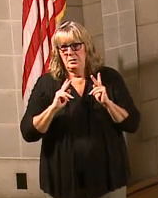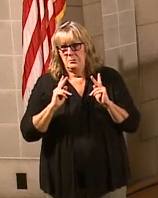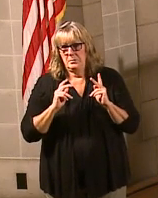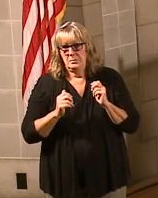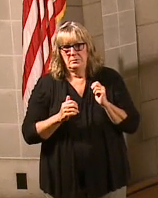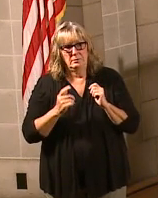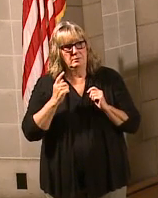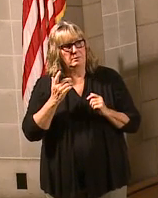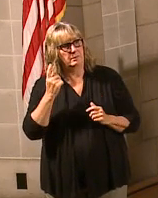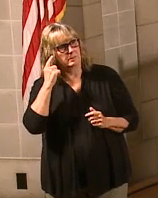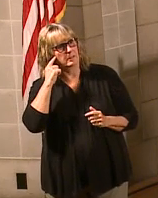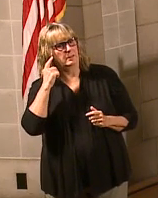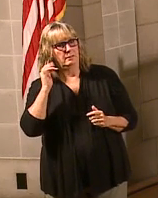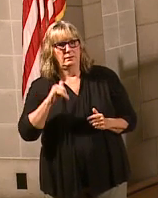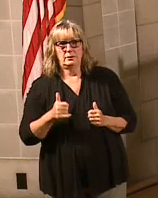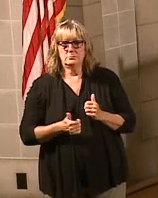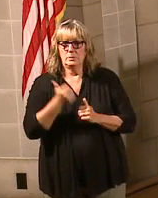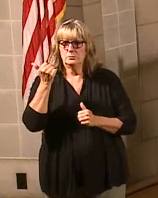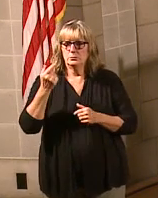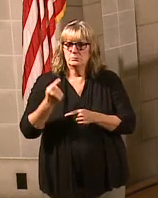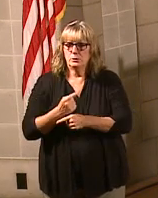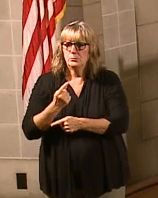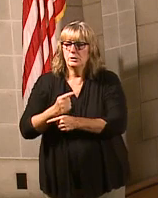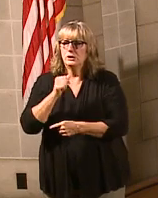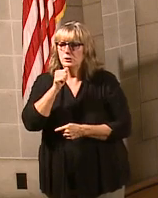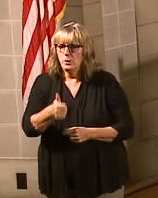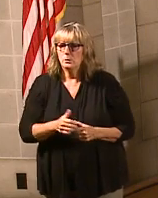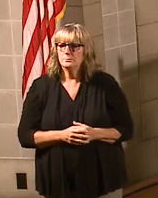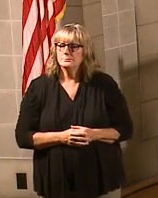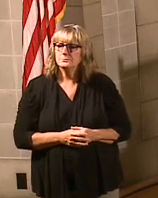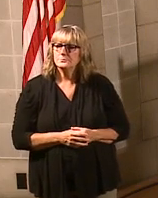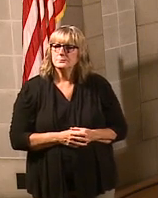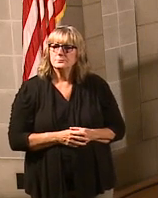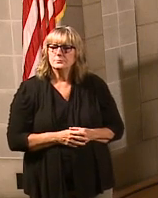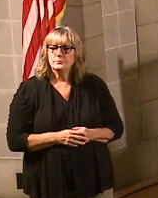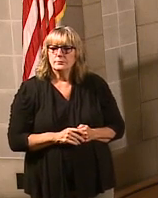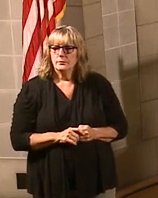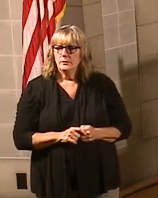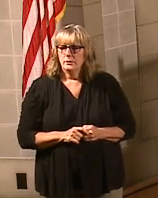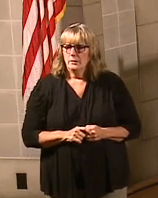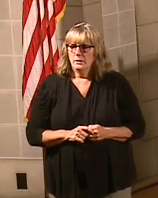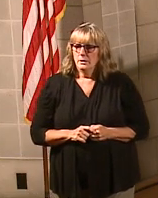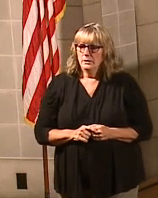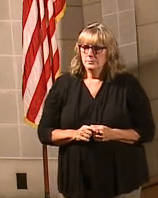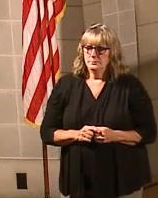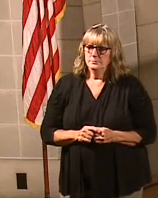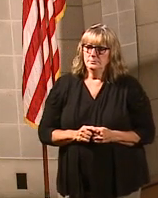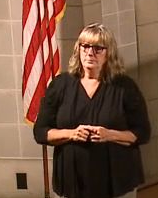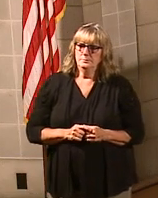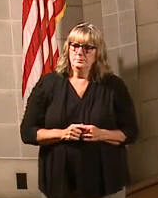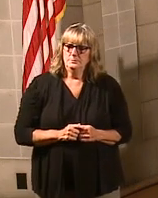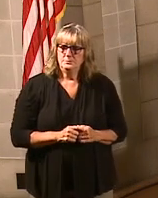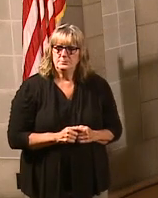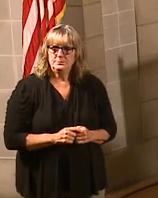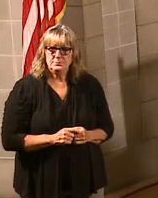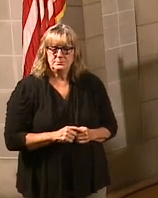KIDS DURING FLU SEASON, THAT'S WHAT PEOPLE HAVE DECIDED THAT IS